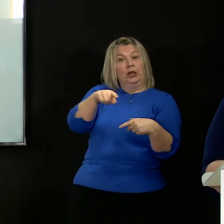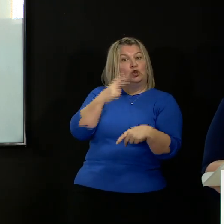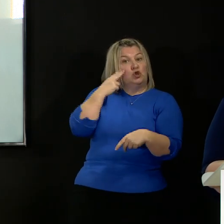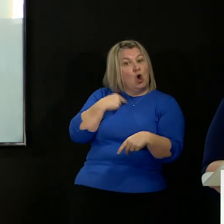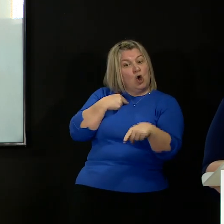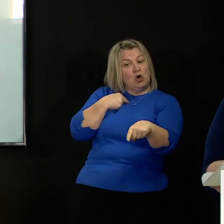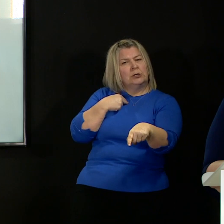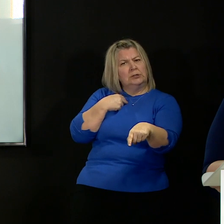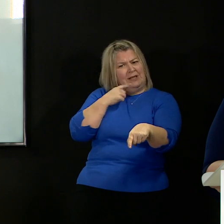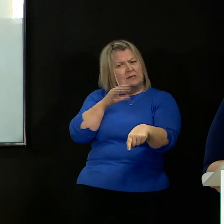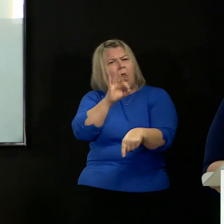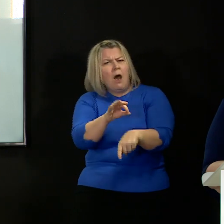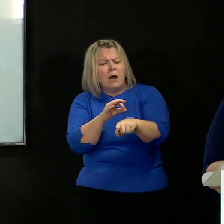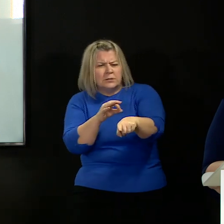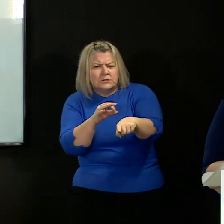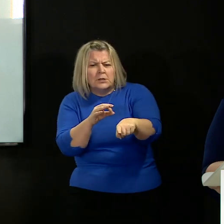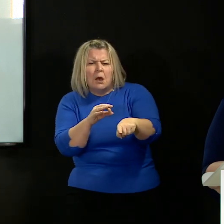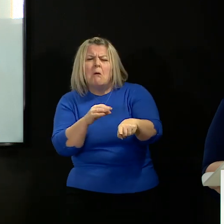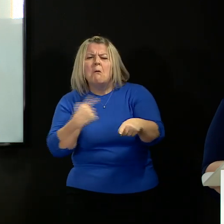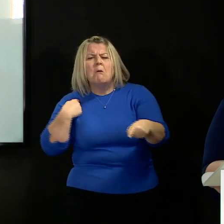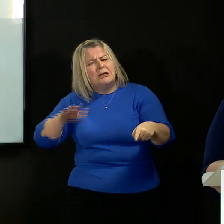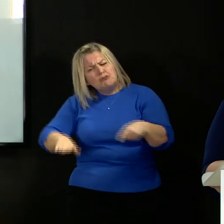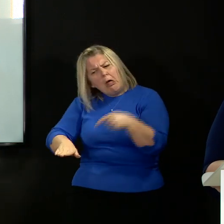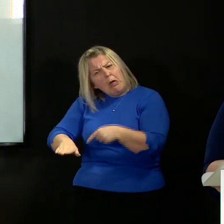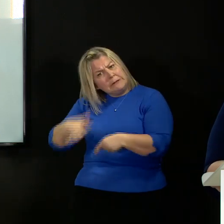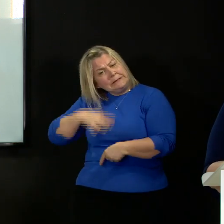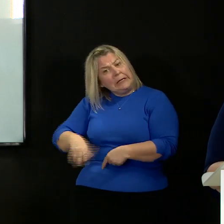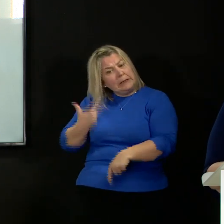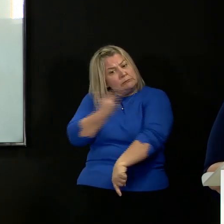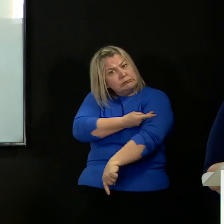vaccination am takes place and often you'll have a phone call from the